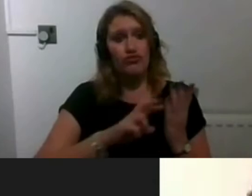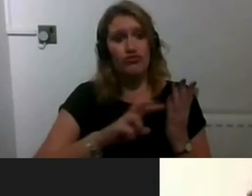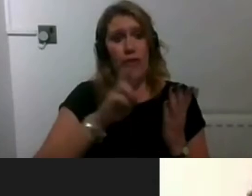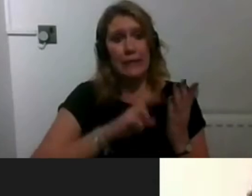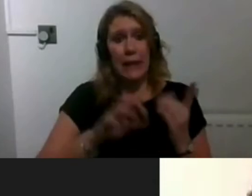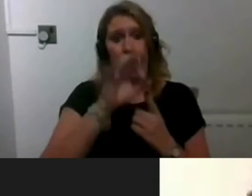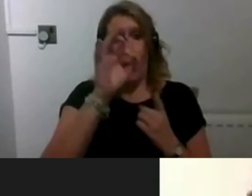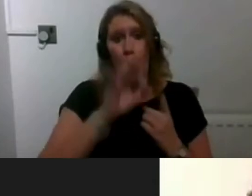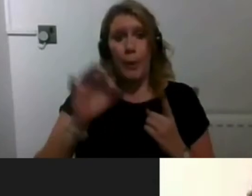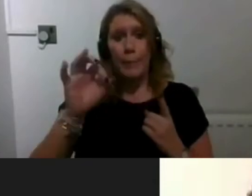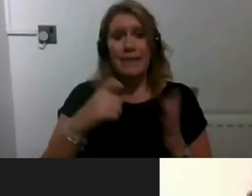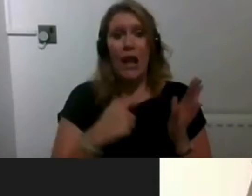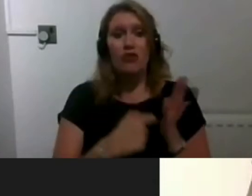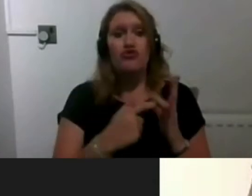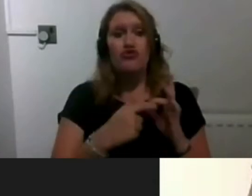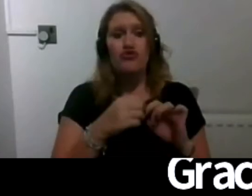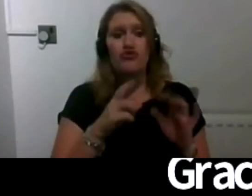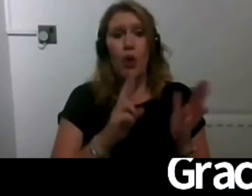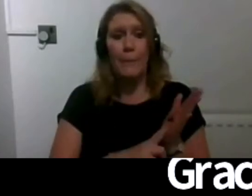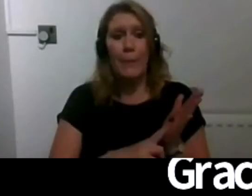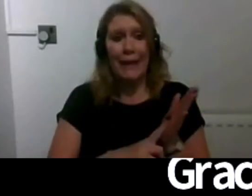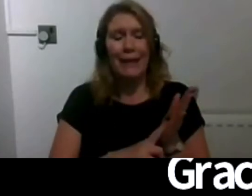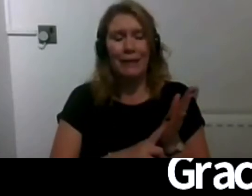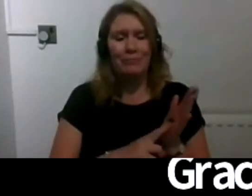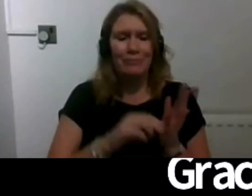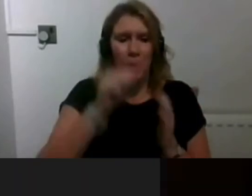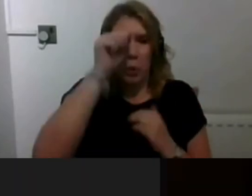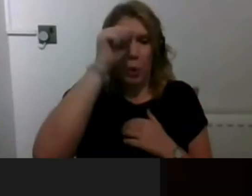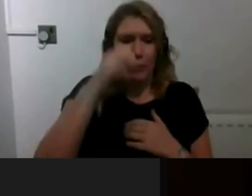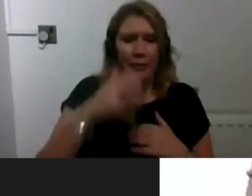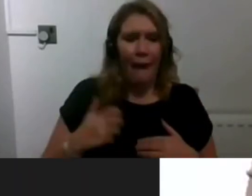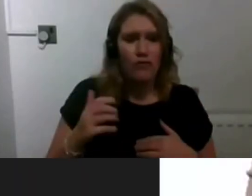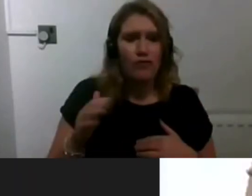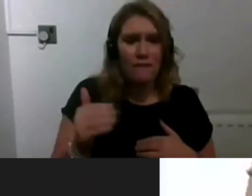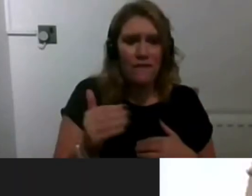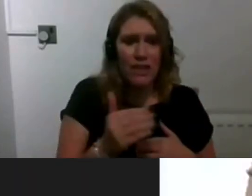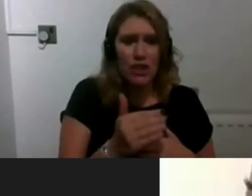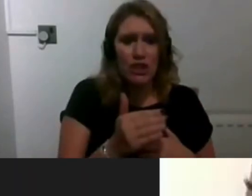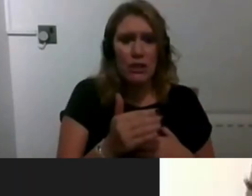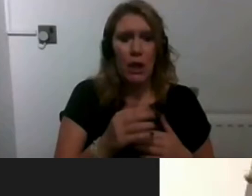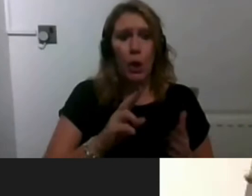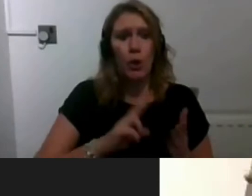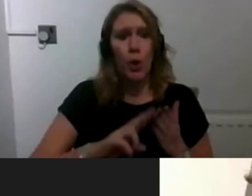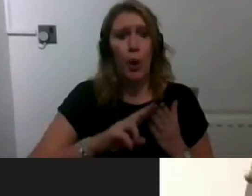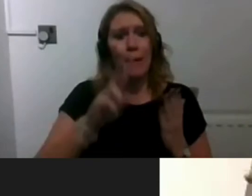heard from earlier, usually reads Duncan's so it's a huge pleasure to have Duncan